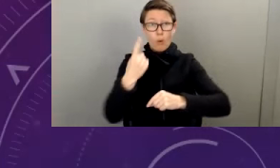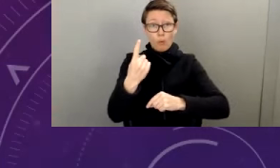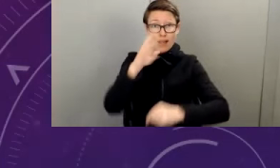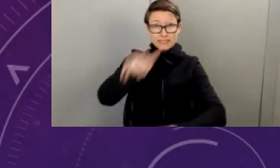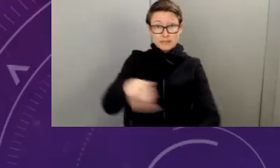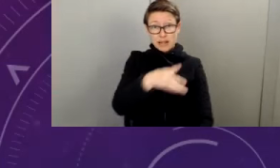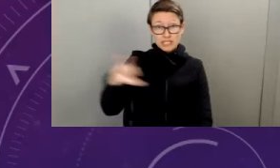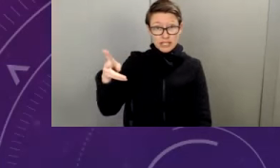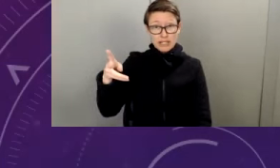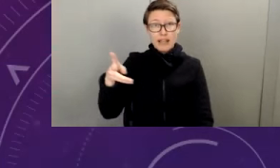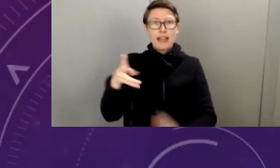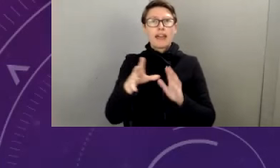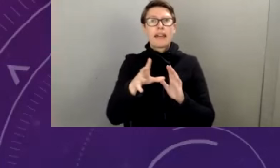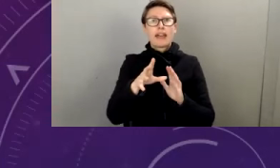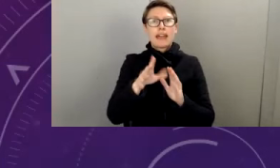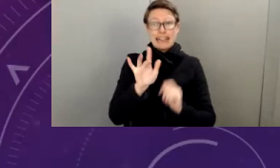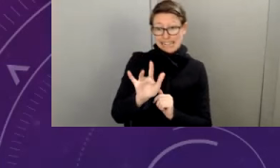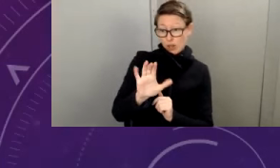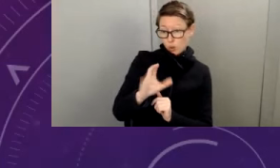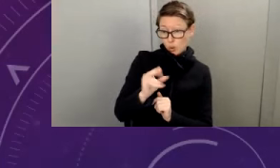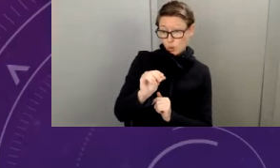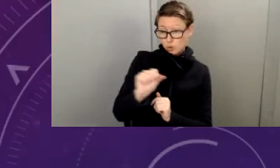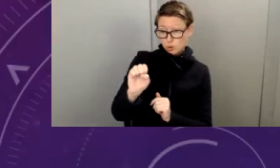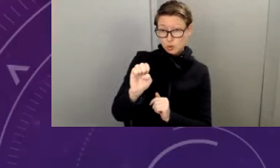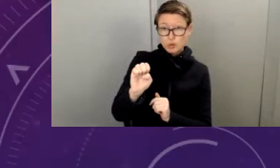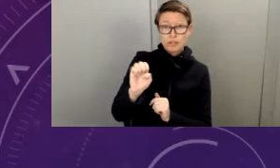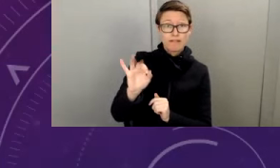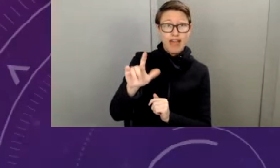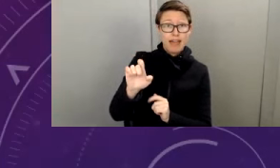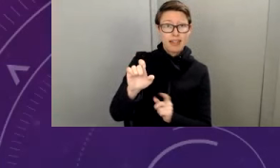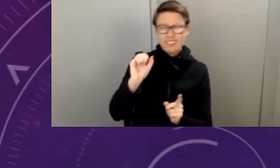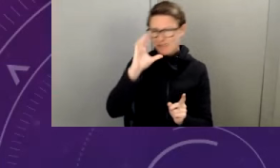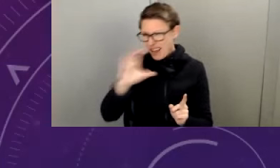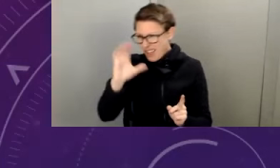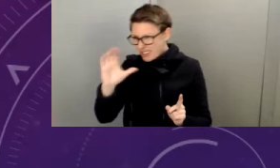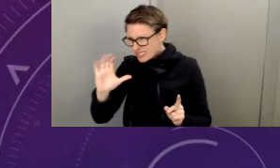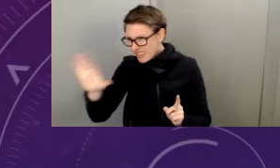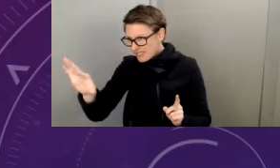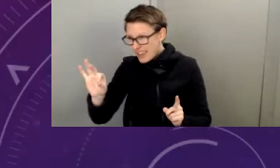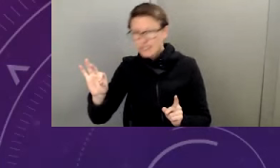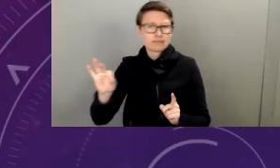you'll click Choose File, and then that's when you browse to find your file in whatever folder you saved it as,